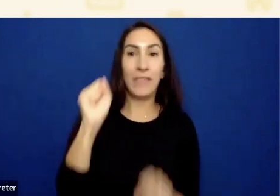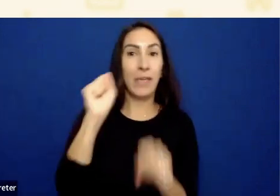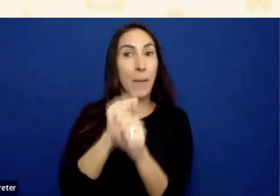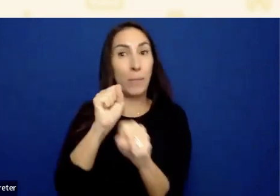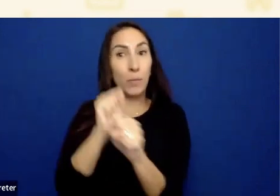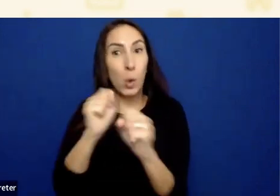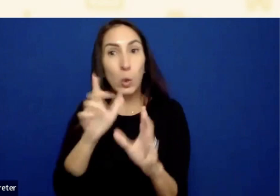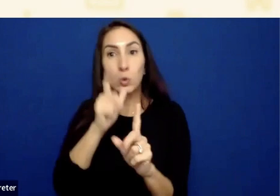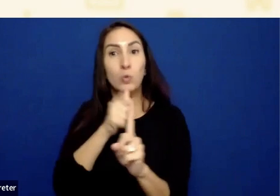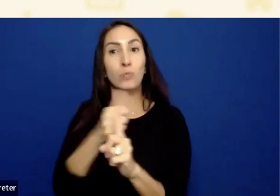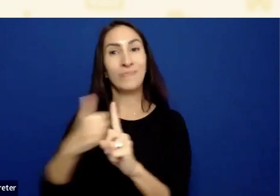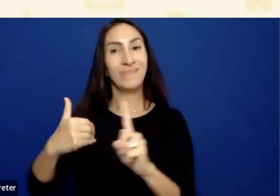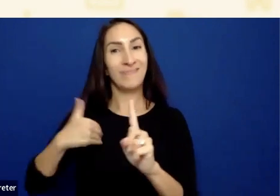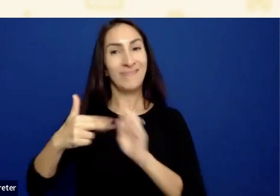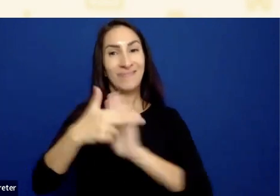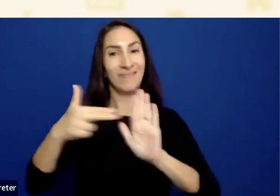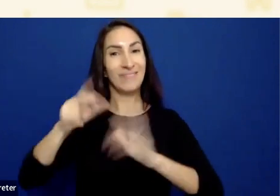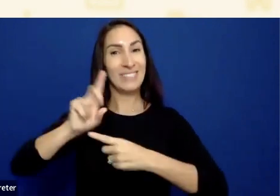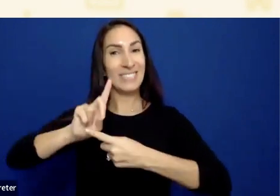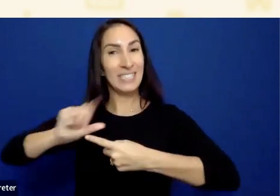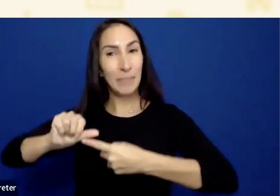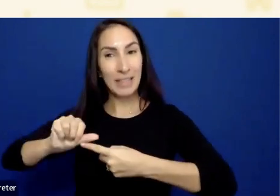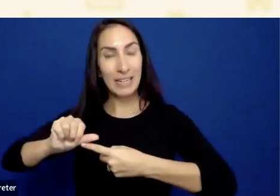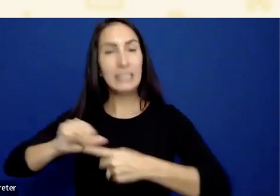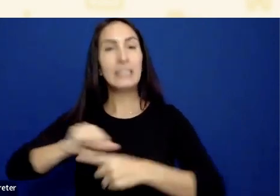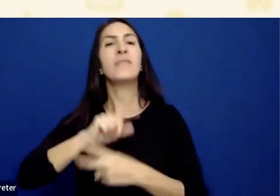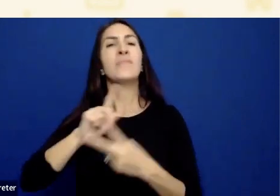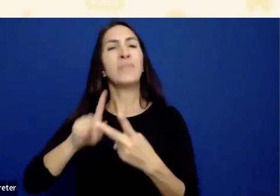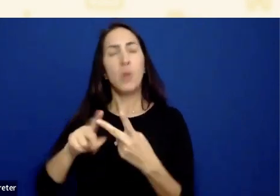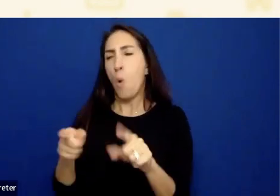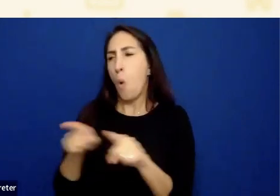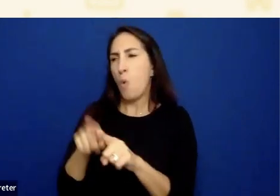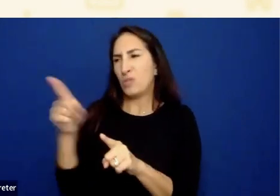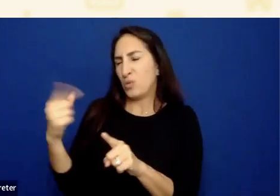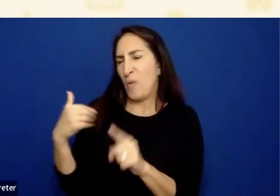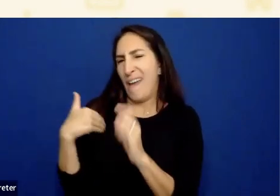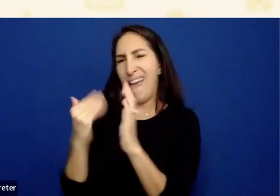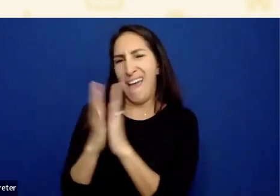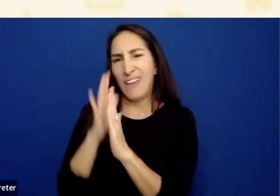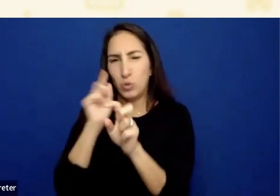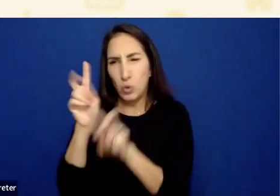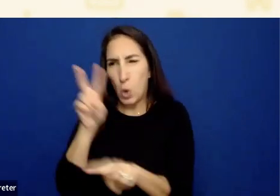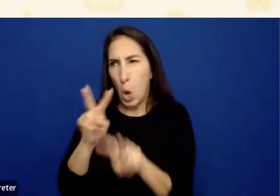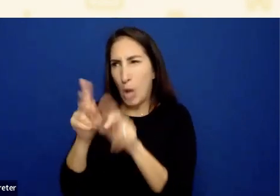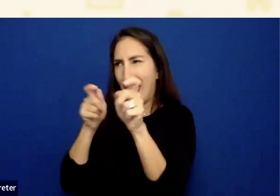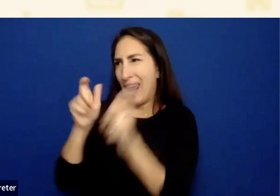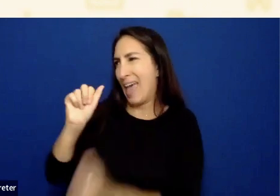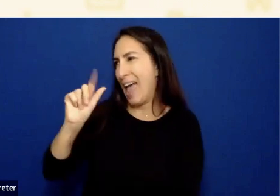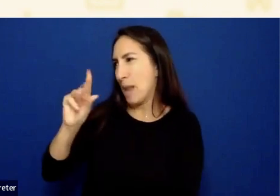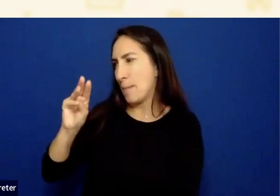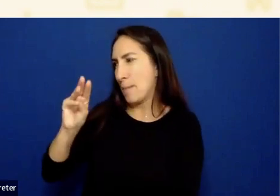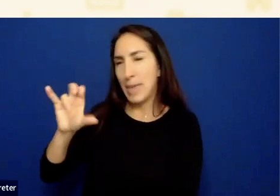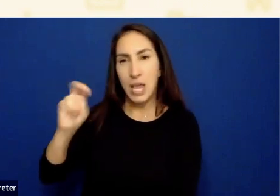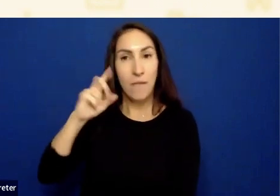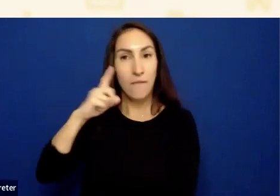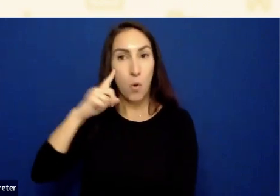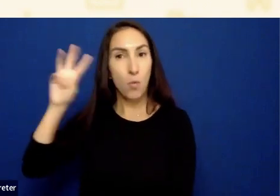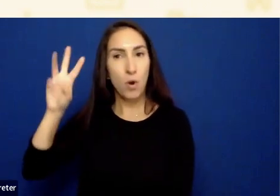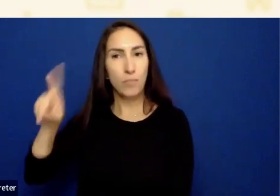And then I did also ask you to look at the WordPress Admin. Do you have any thoughts about where we stand on that? Sure. So let me take your first question.